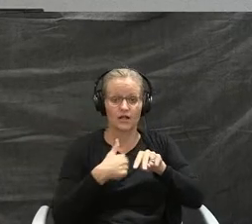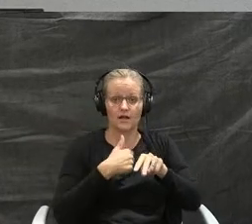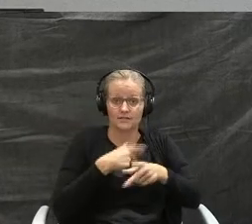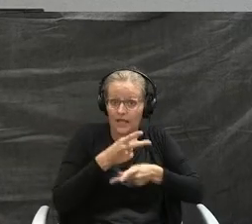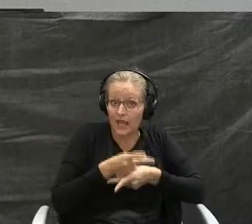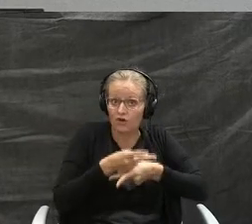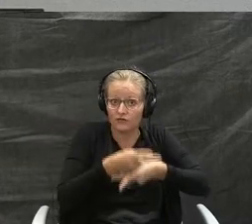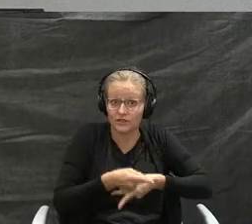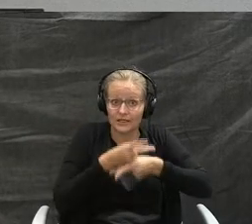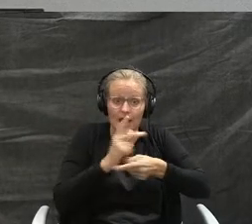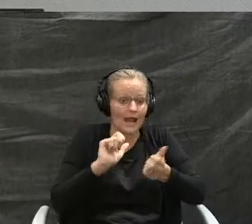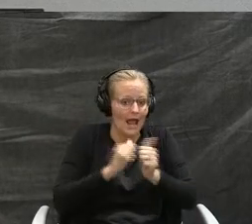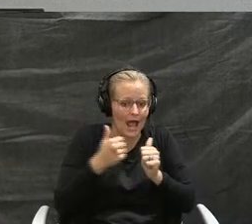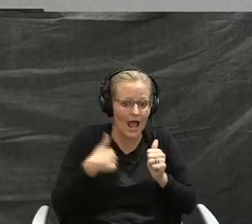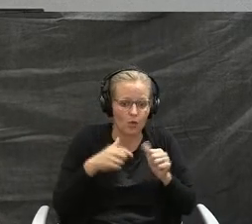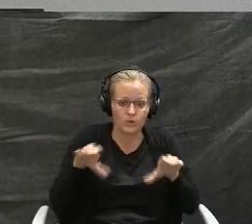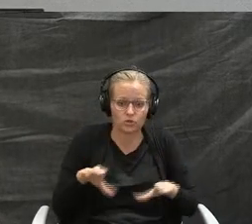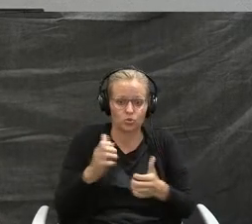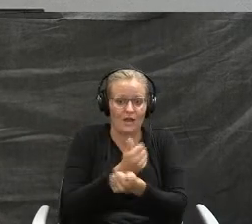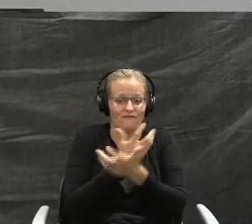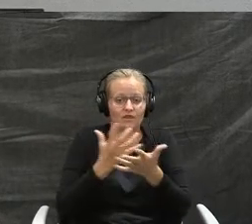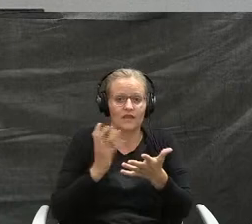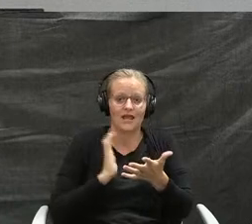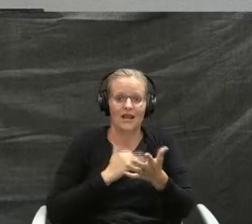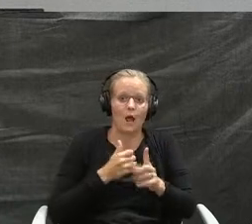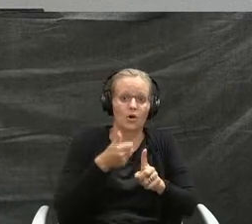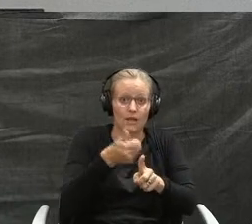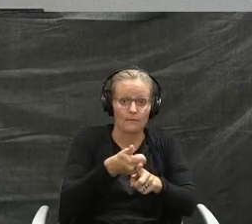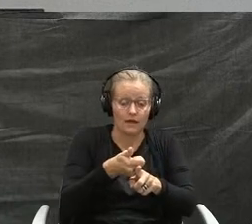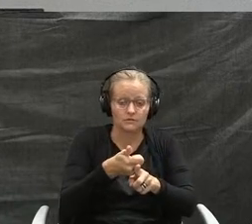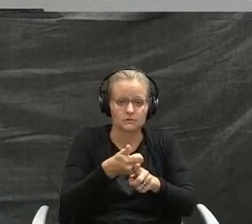has. And we also have other states were opening schools